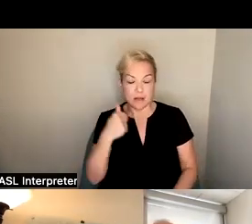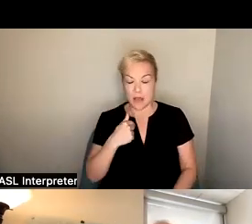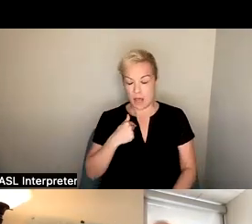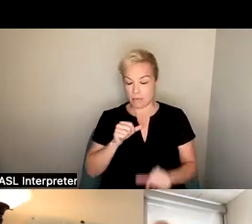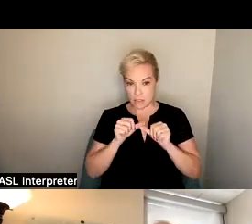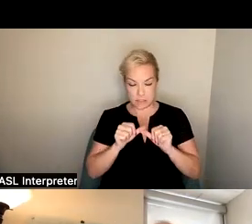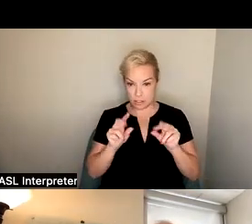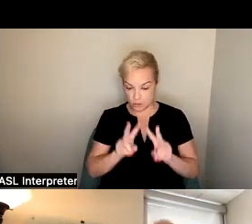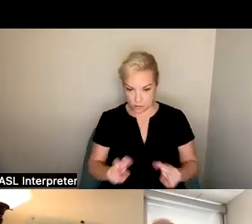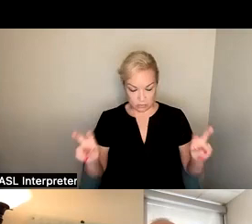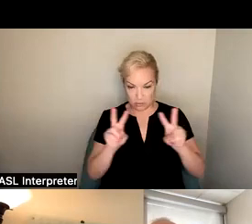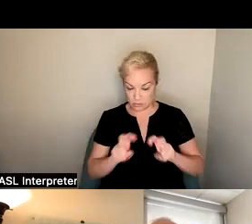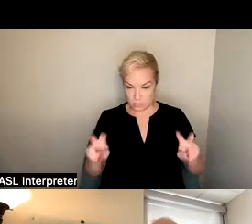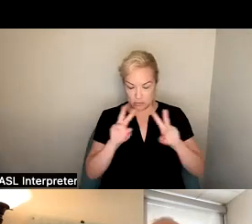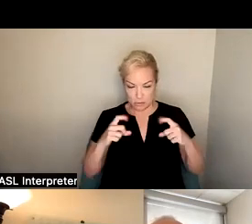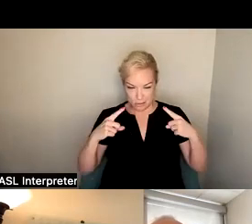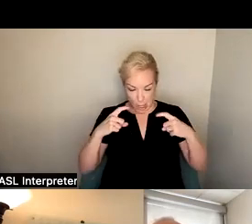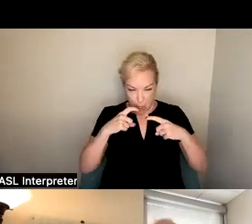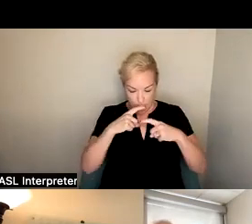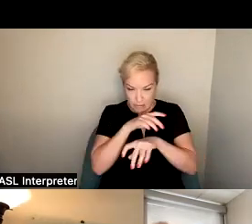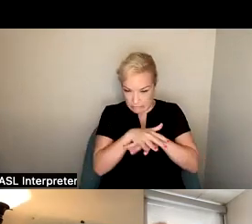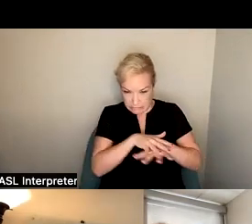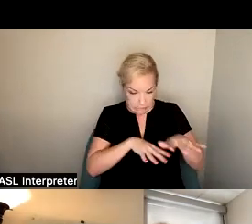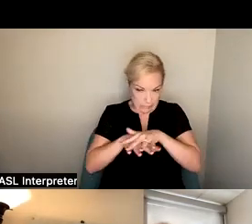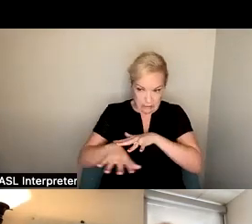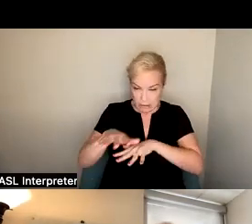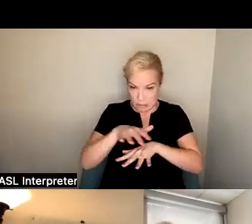later and I have very long conversations with community members, with archivists,